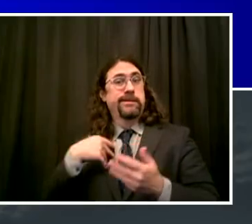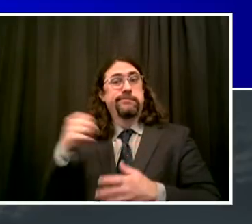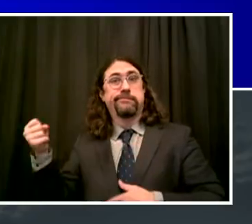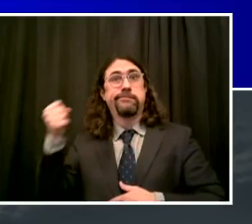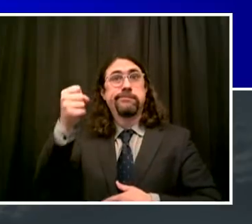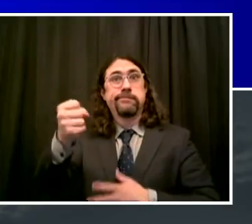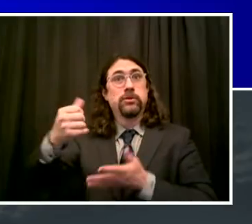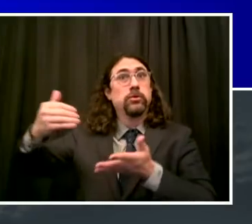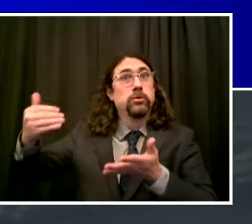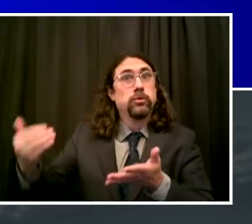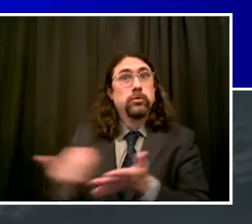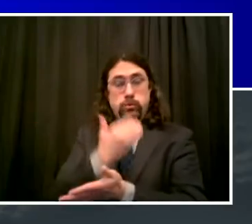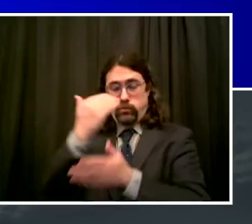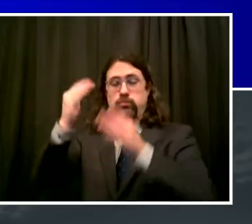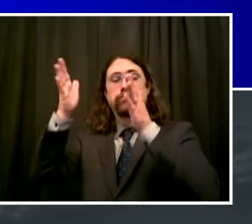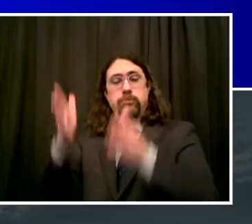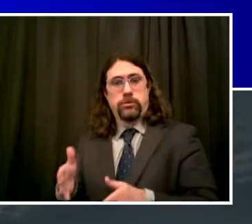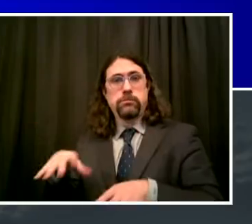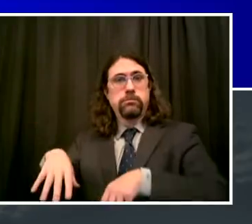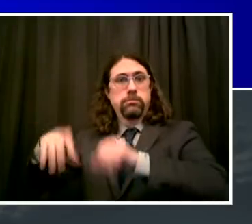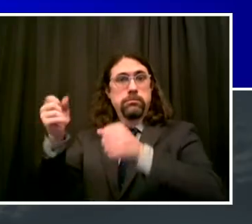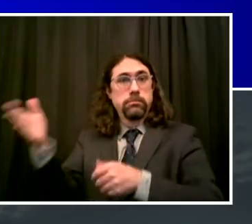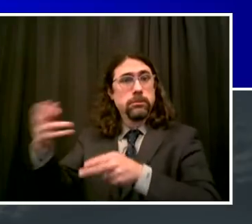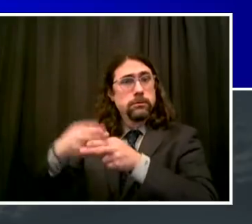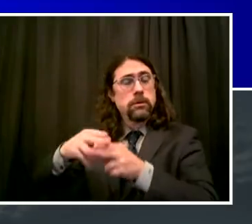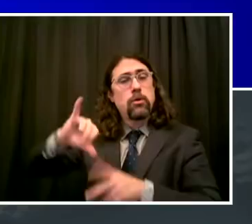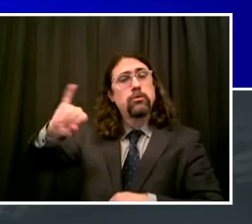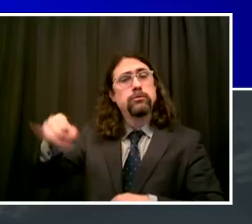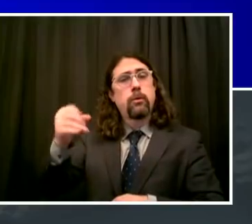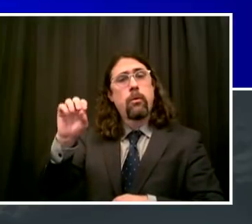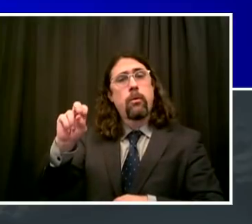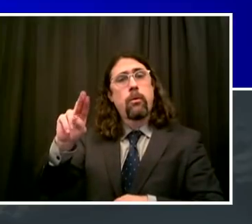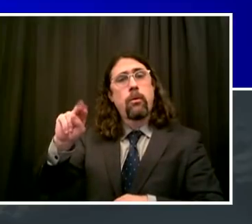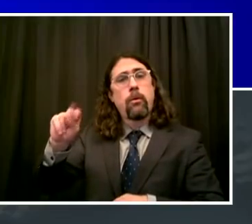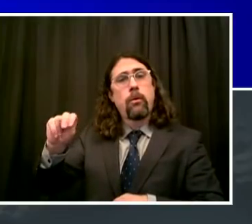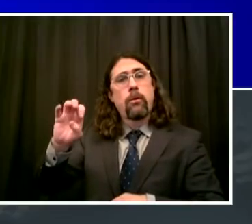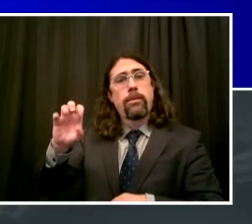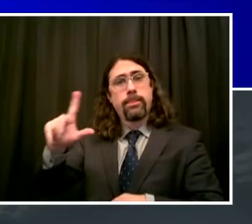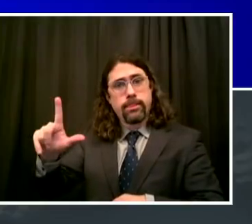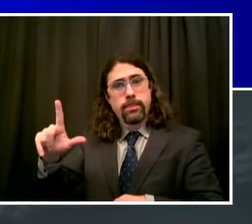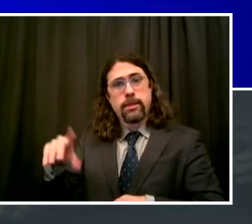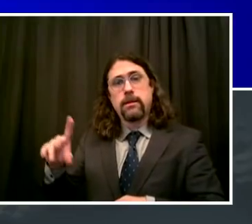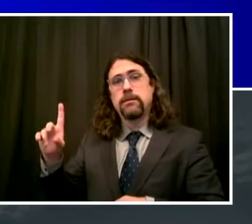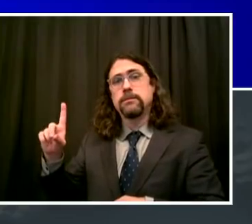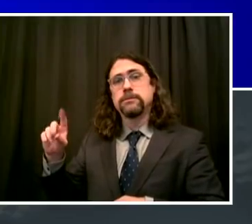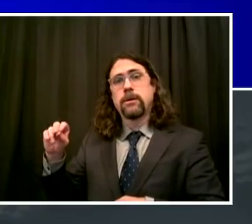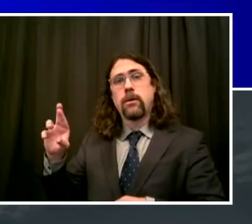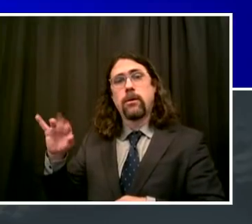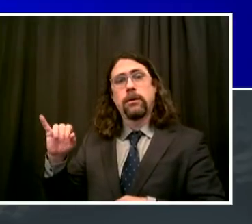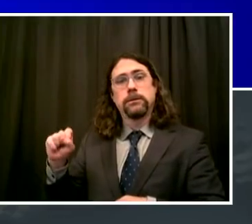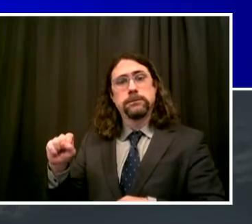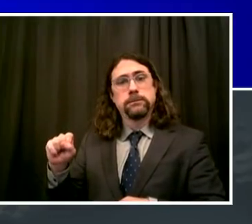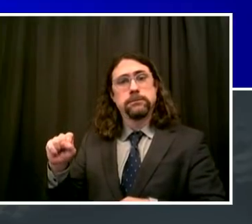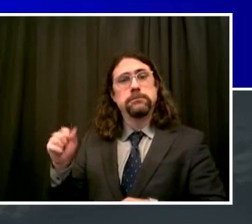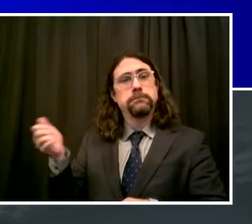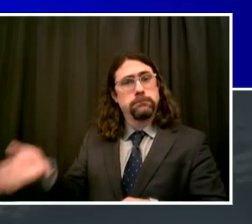I HAVE CHOSEN JANELLE DORIS. SHE HAS DONE AN OUTSTANDING JOBS A OUR DIRECTOR